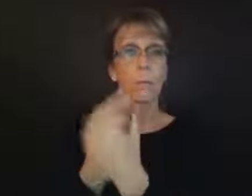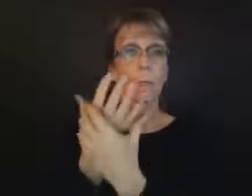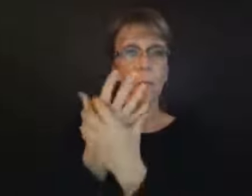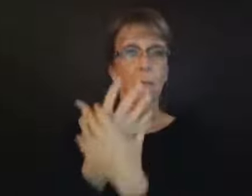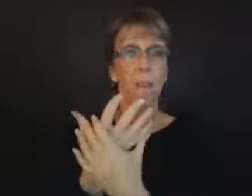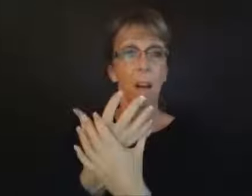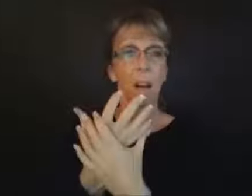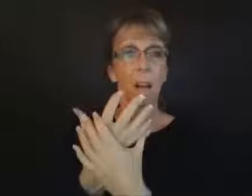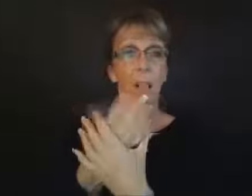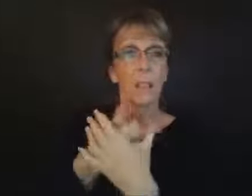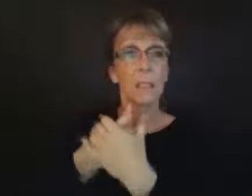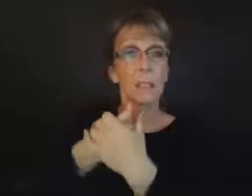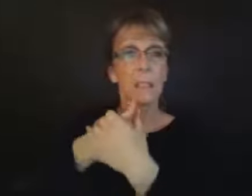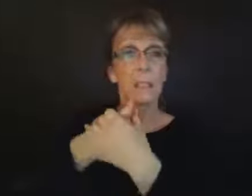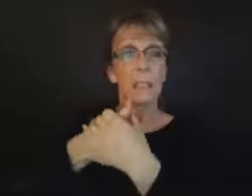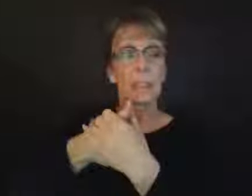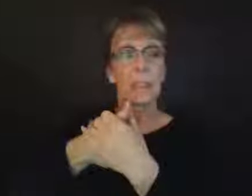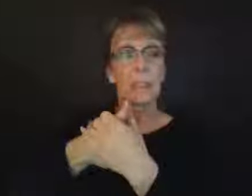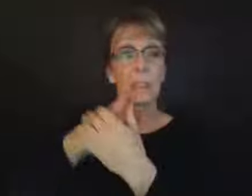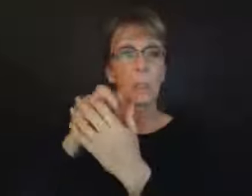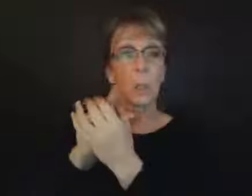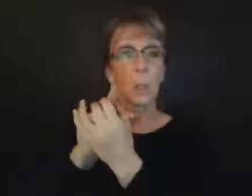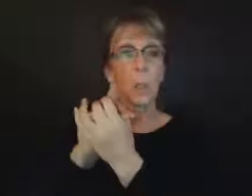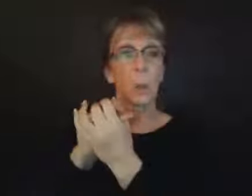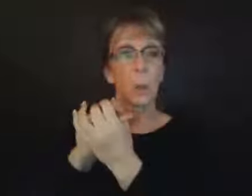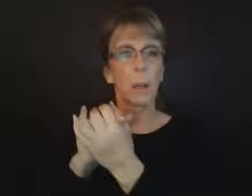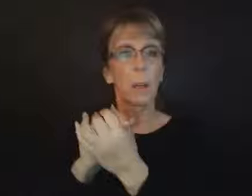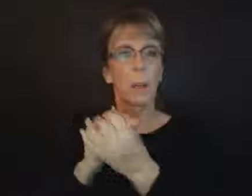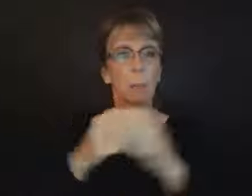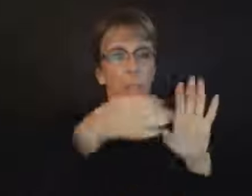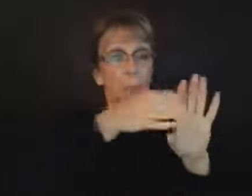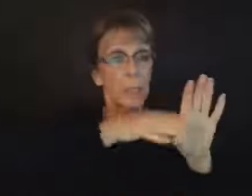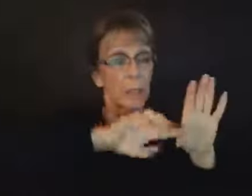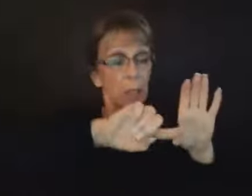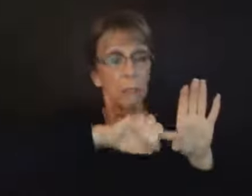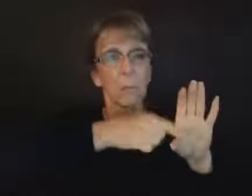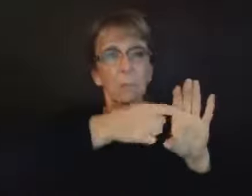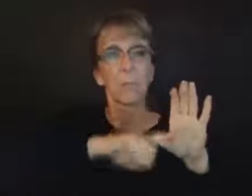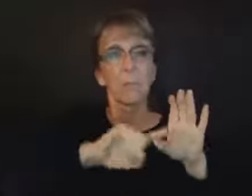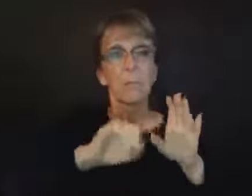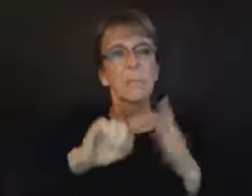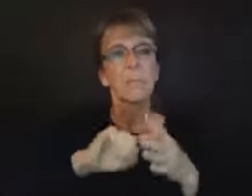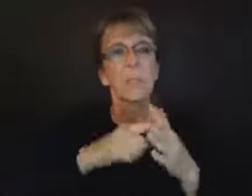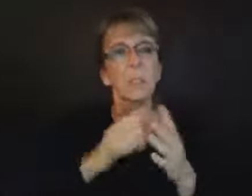1, 5, 10 or 20 into the crook of their hand